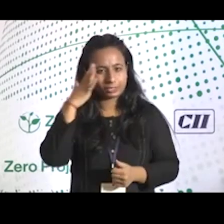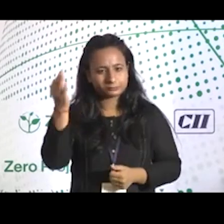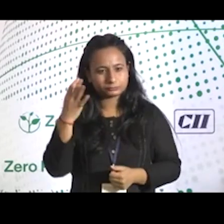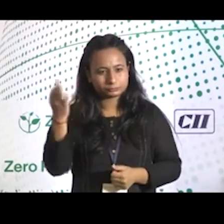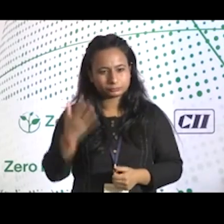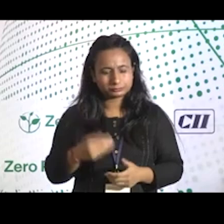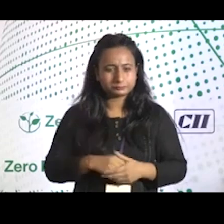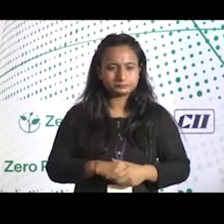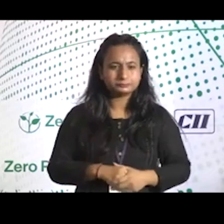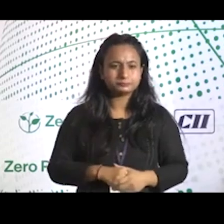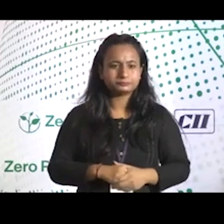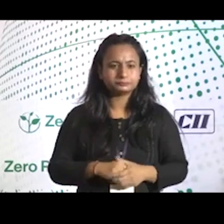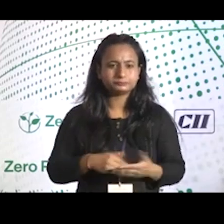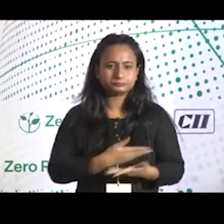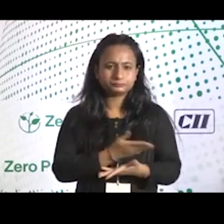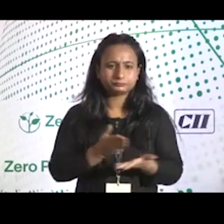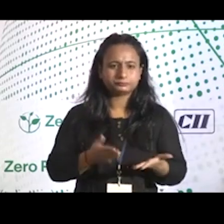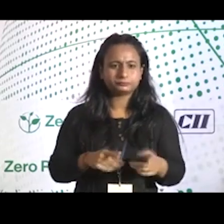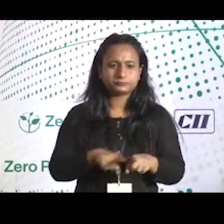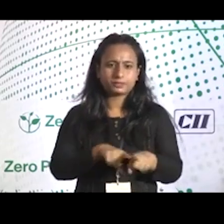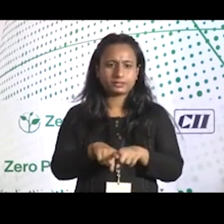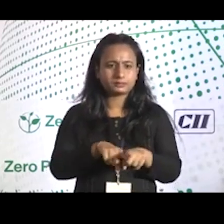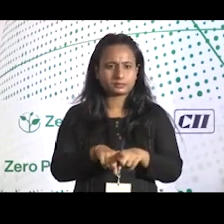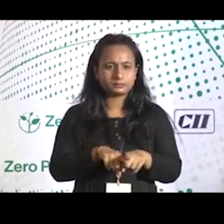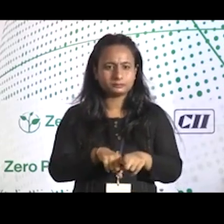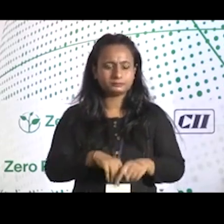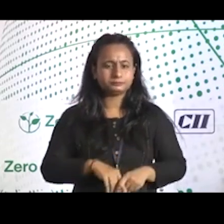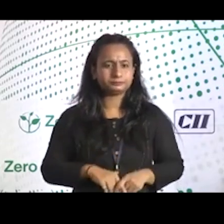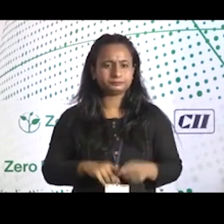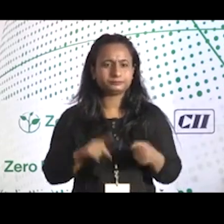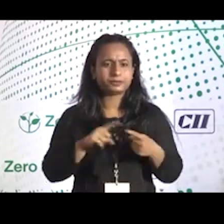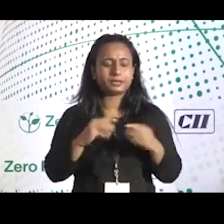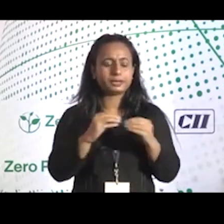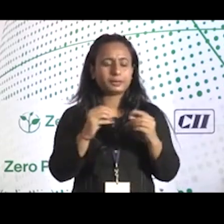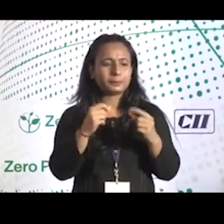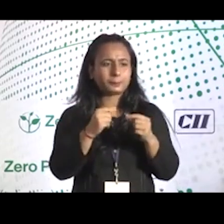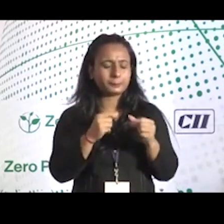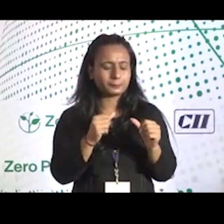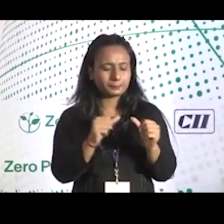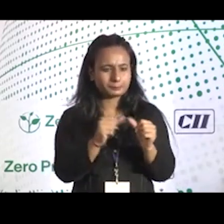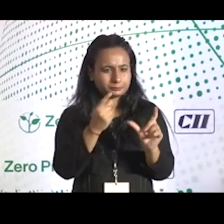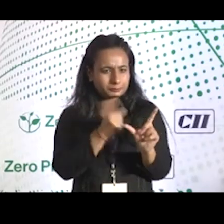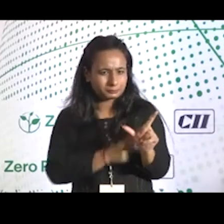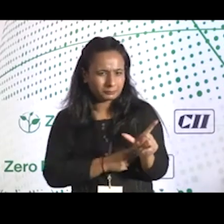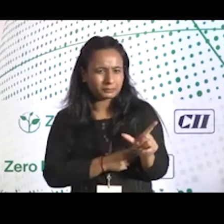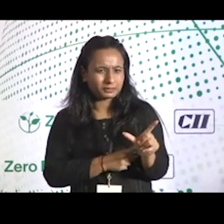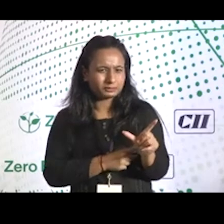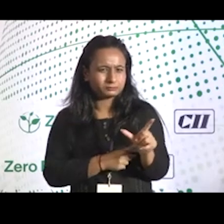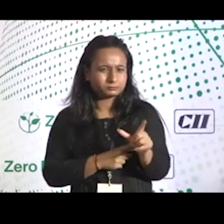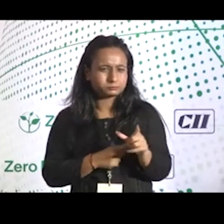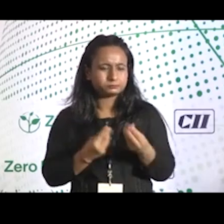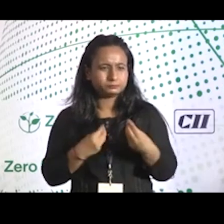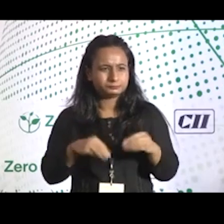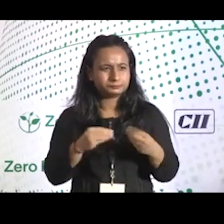To take one example, recently eBay, they their design team, they developed these a